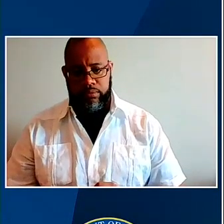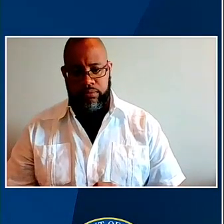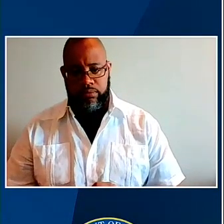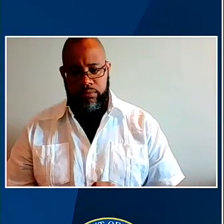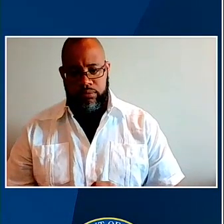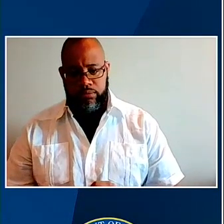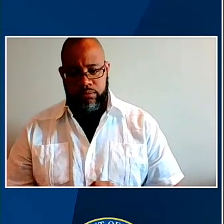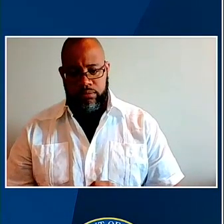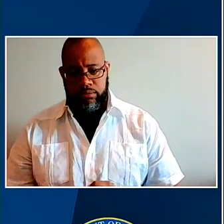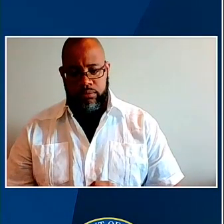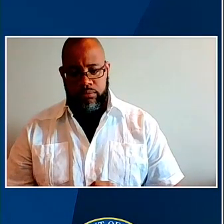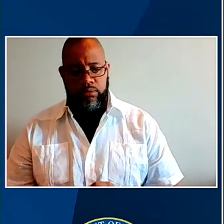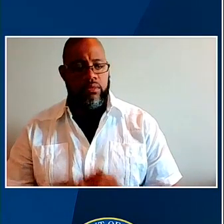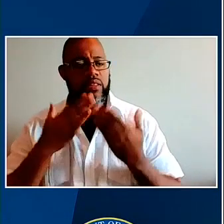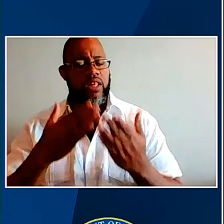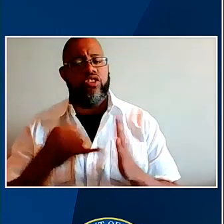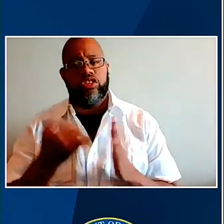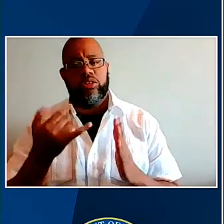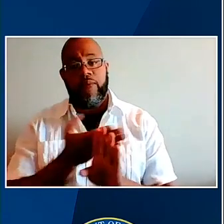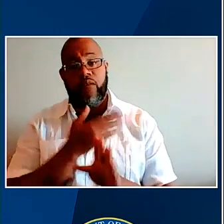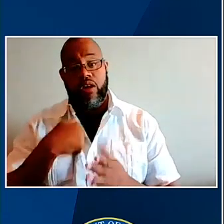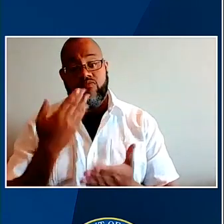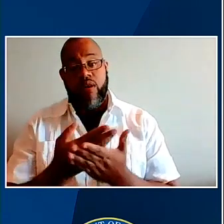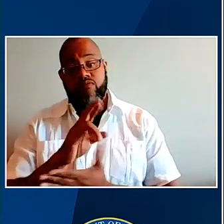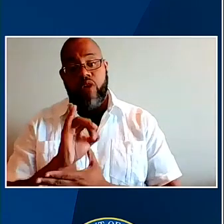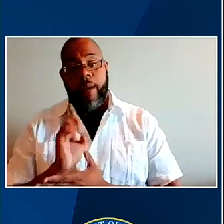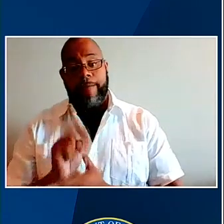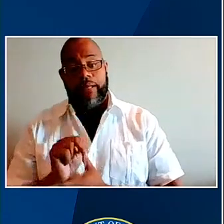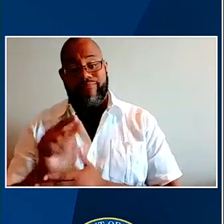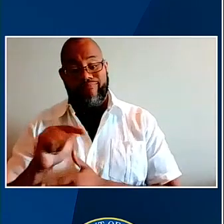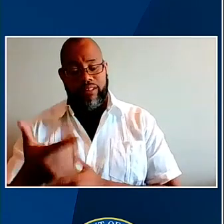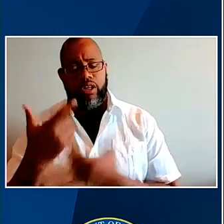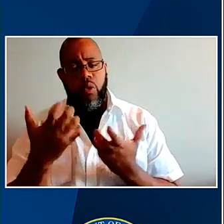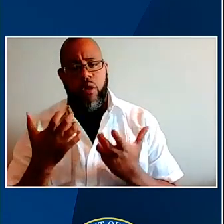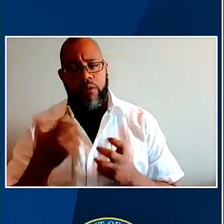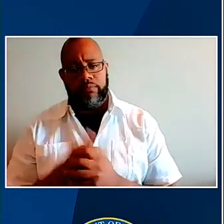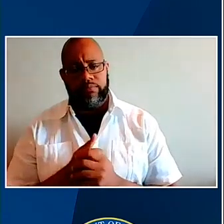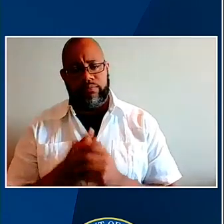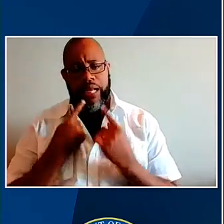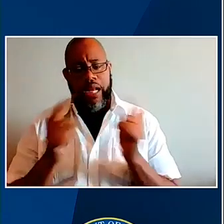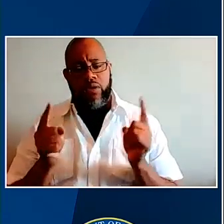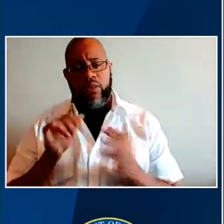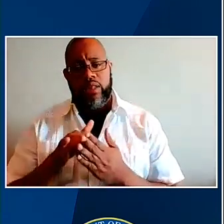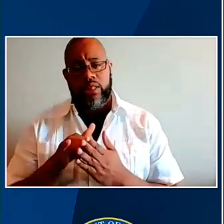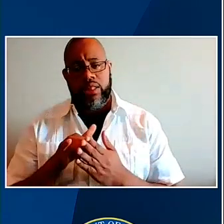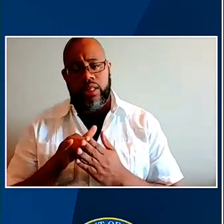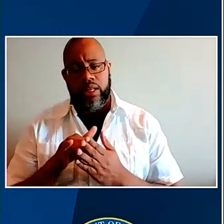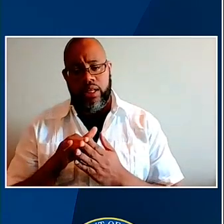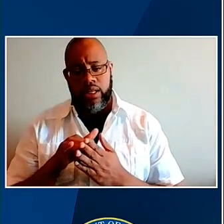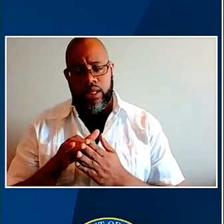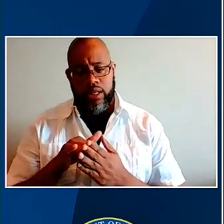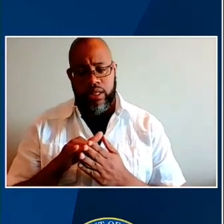Okay. Thank you. Just before I get to Robyn, who's up next, just wanted to announce Zack Goodwin will be in for